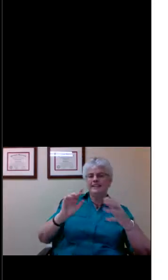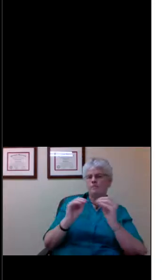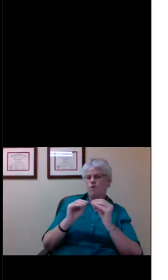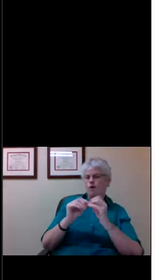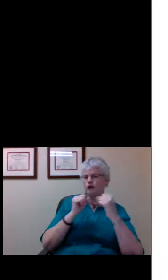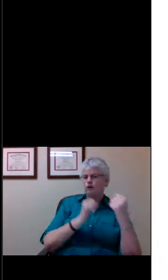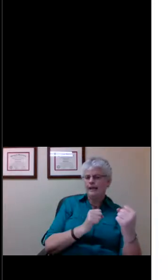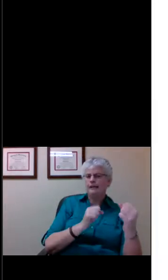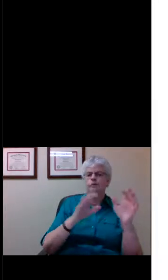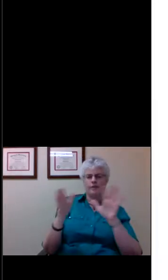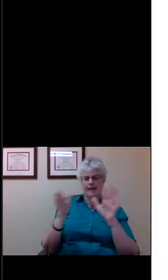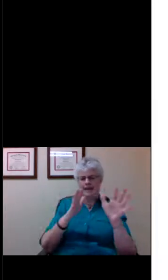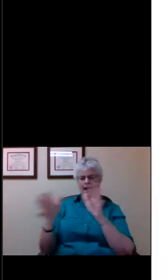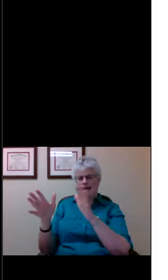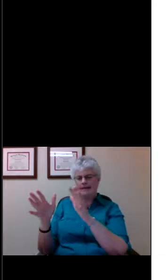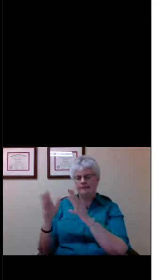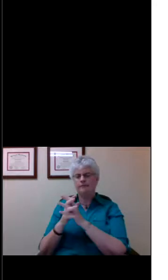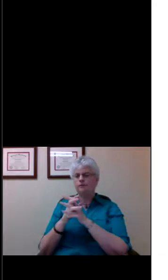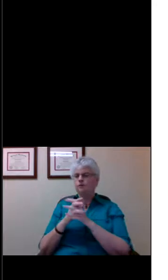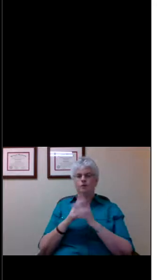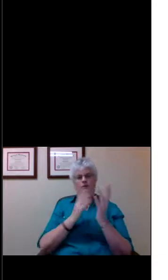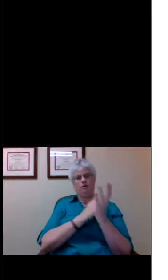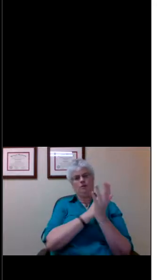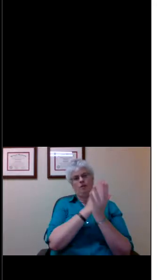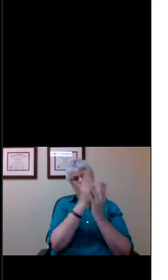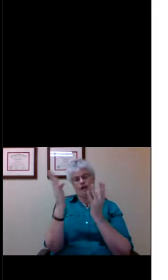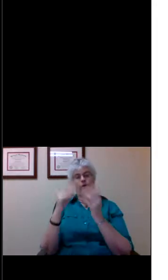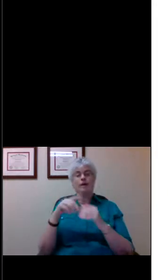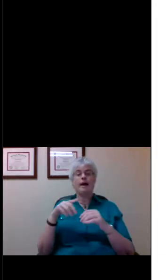gaps in the systems and we were able to identify some strengths as well.